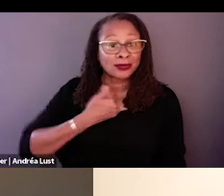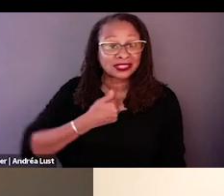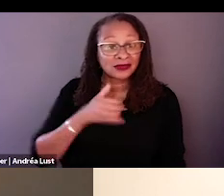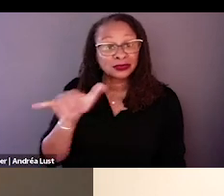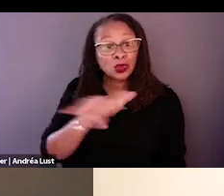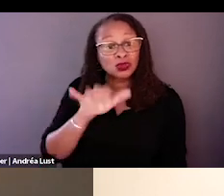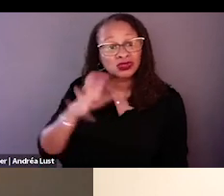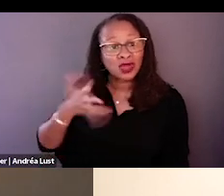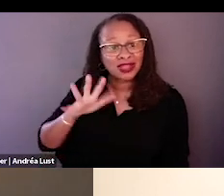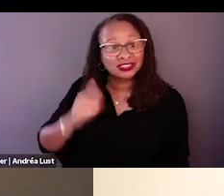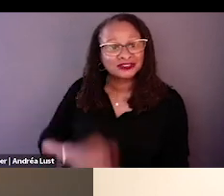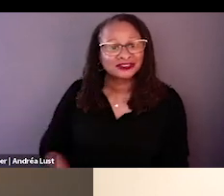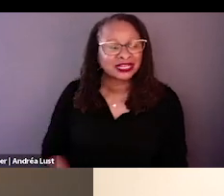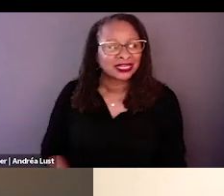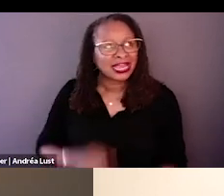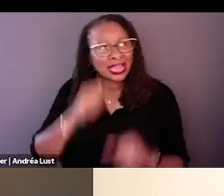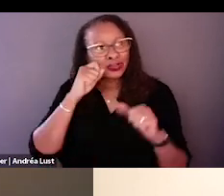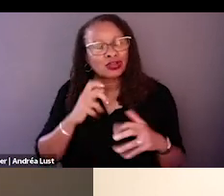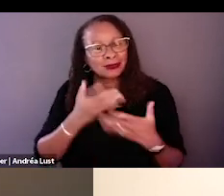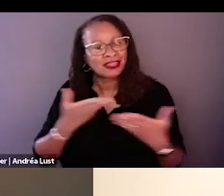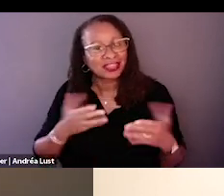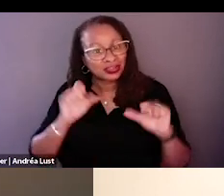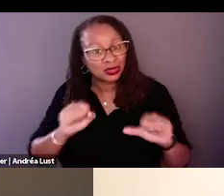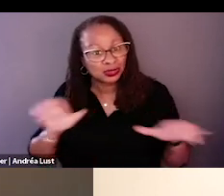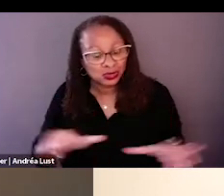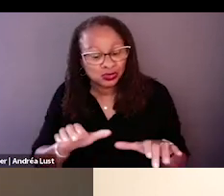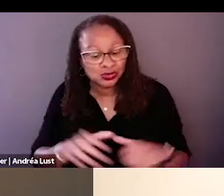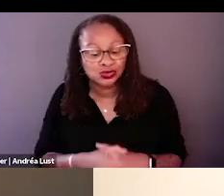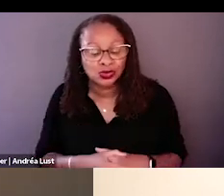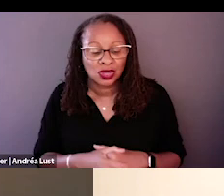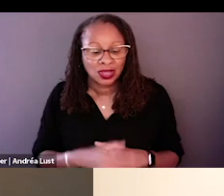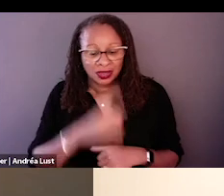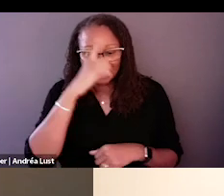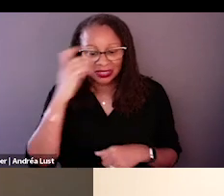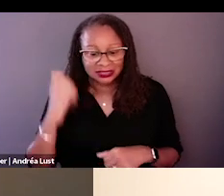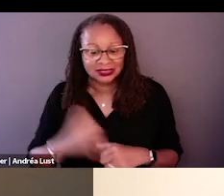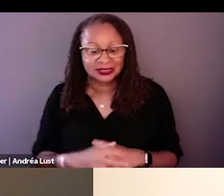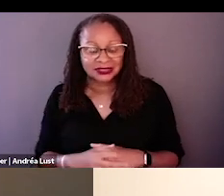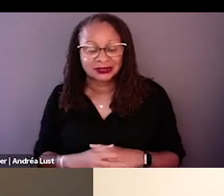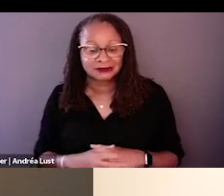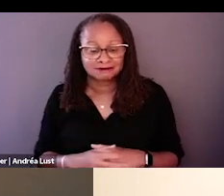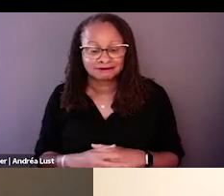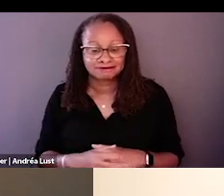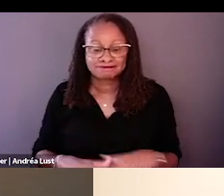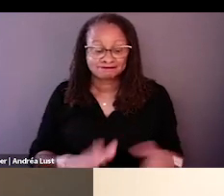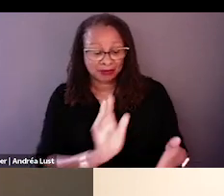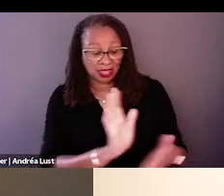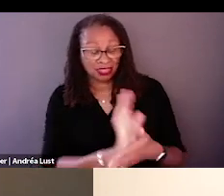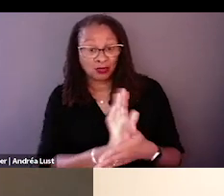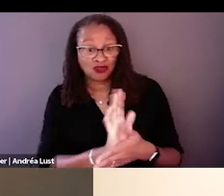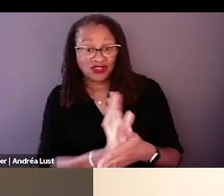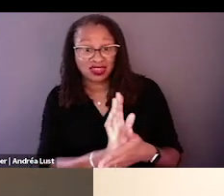Sound in general is used in a very inventive way, also by its absence in some of the movie, but